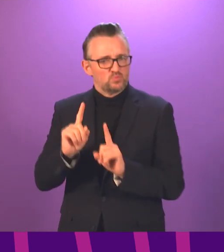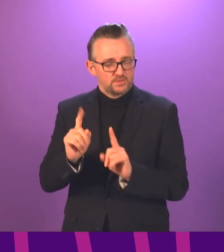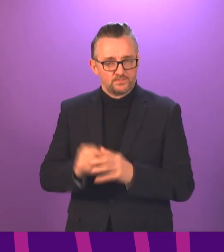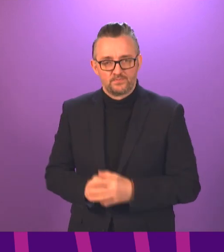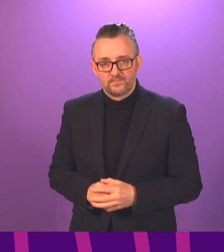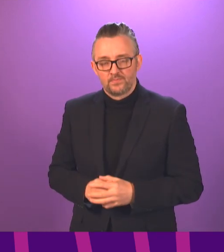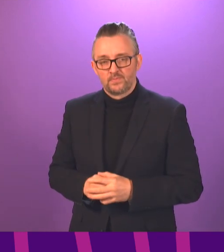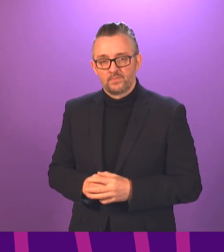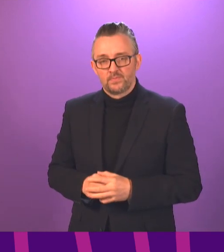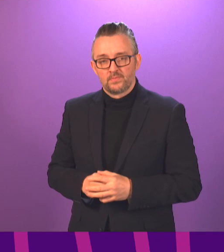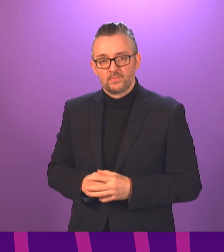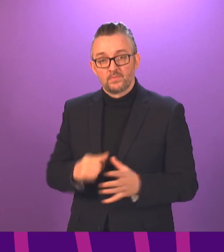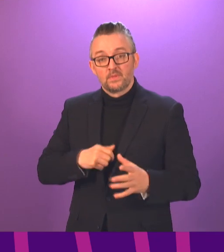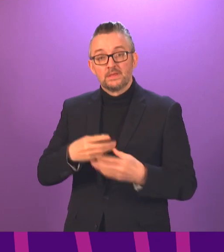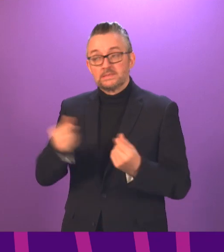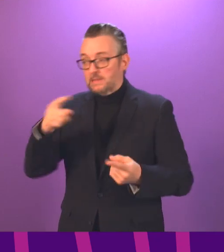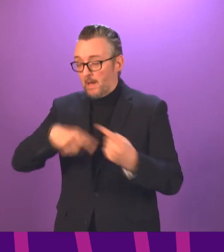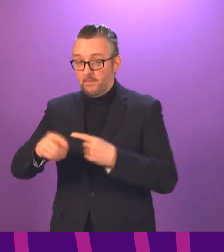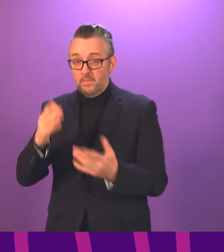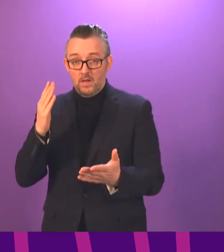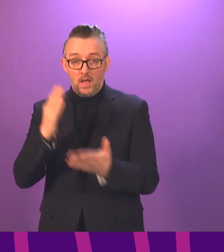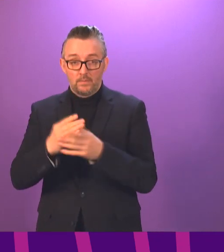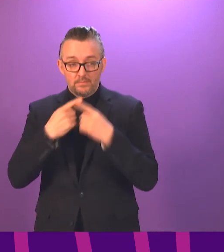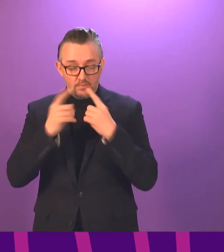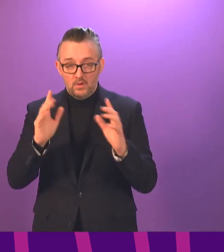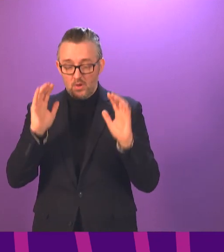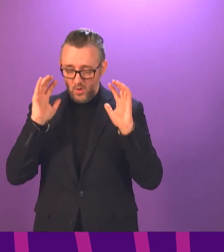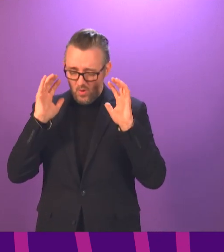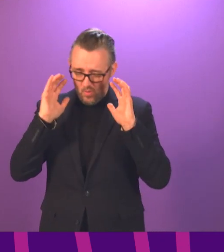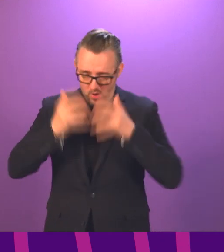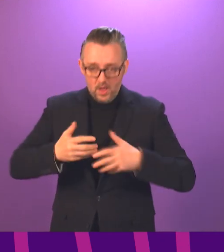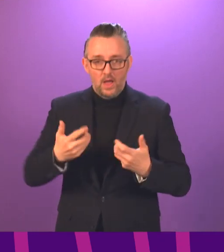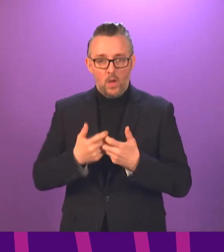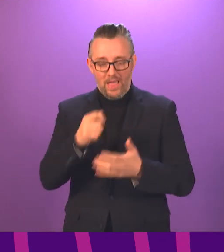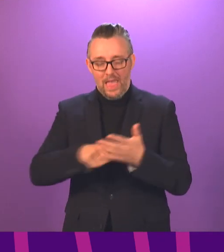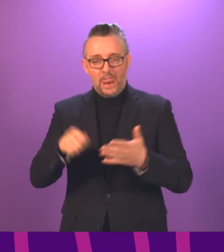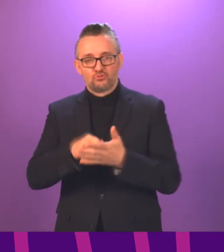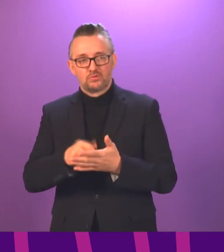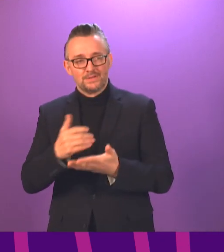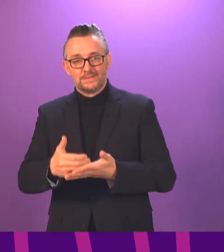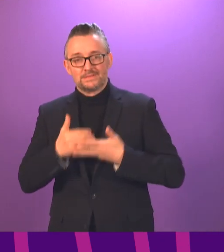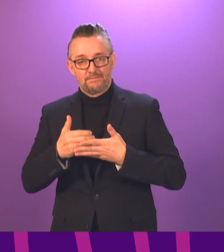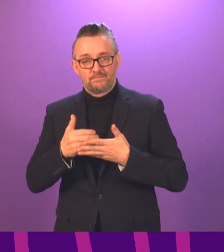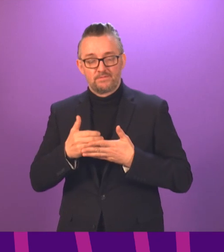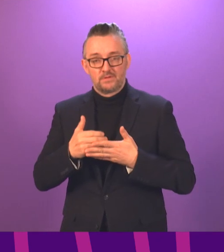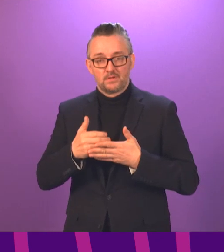I appreciate that some have expressed genuine concern about the safe holding of the election, and I do not wish to minimise or underestimate those